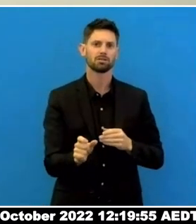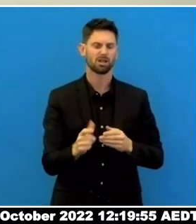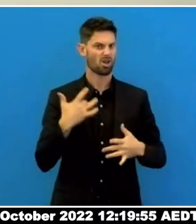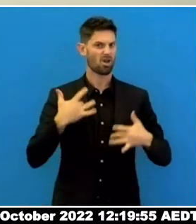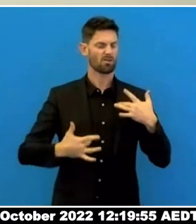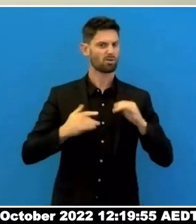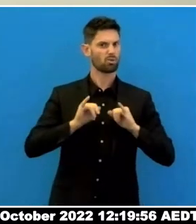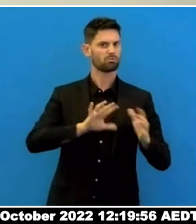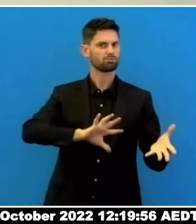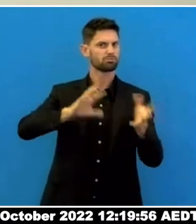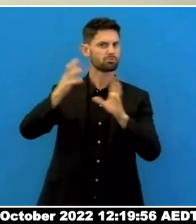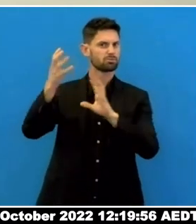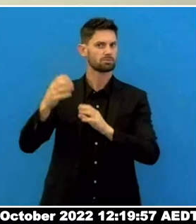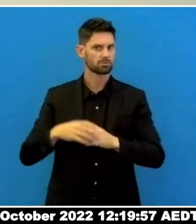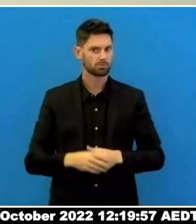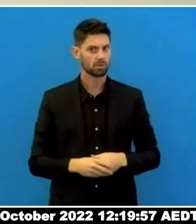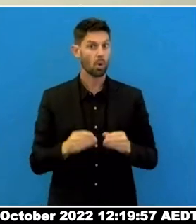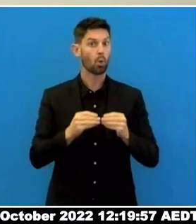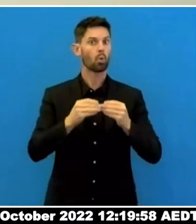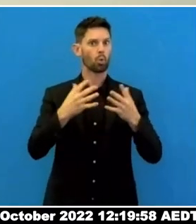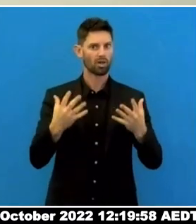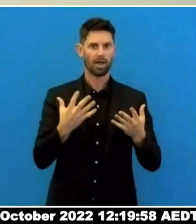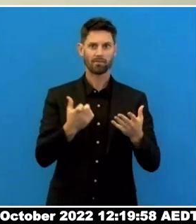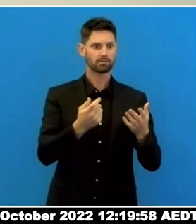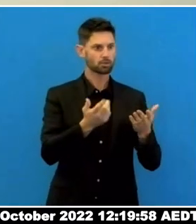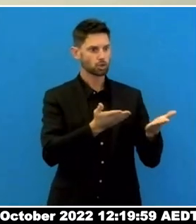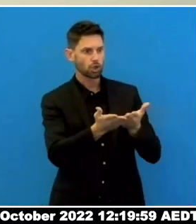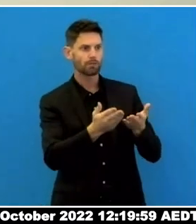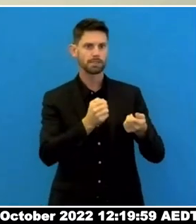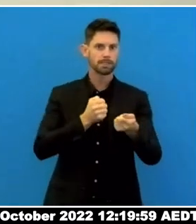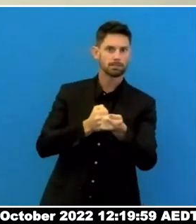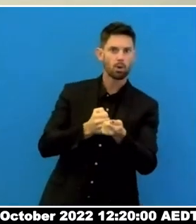without protective factors in play and without capacity for recovery.